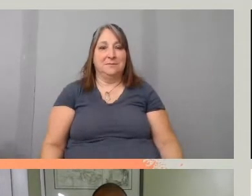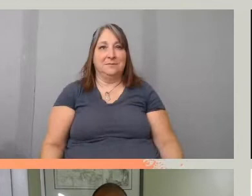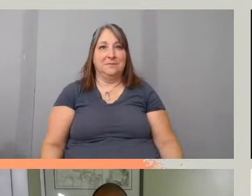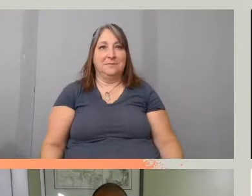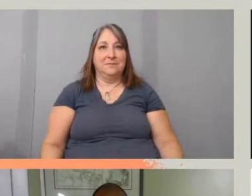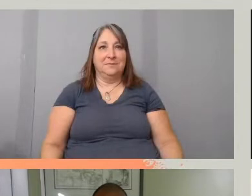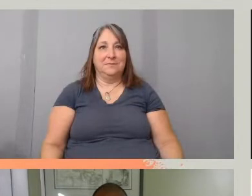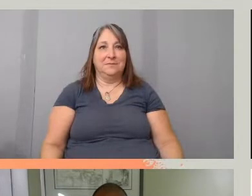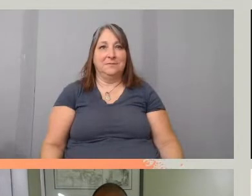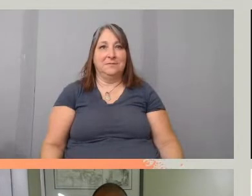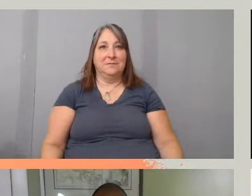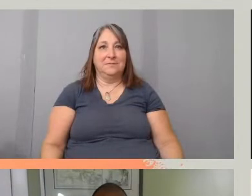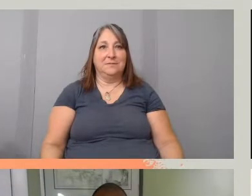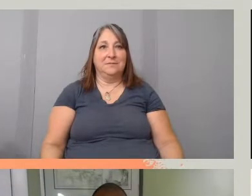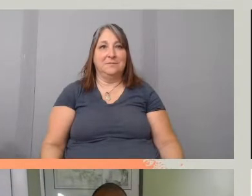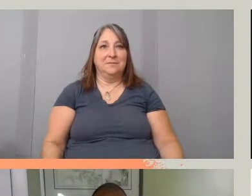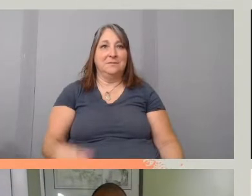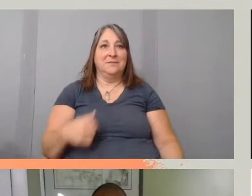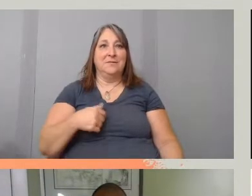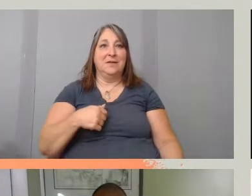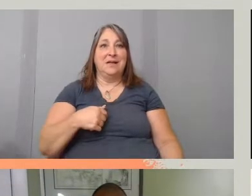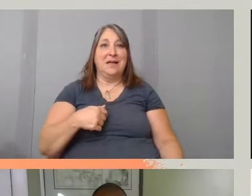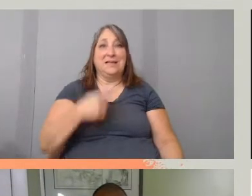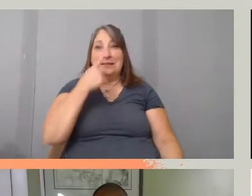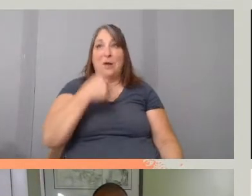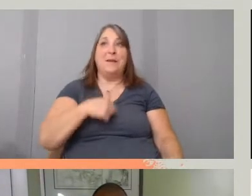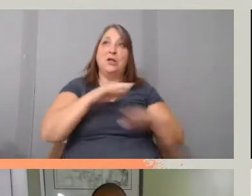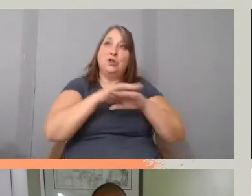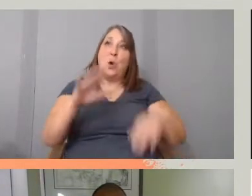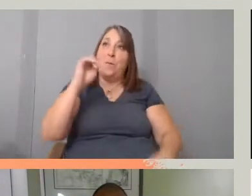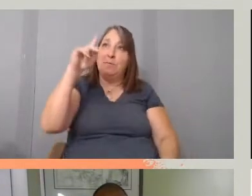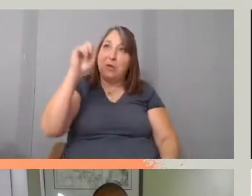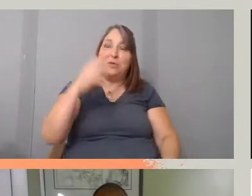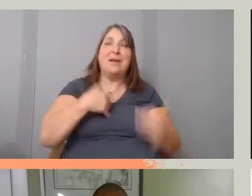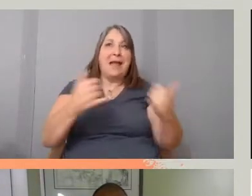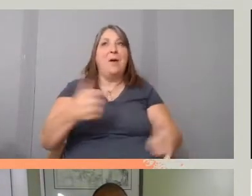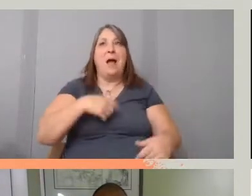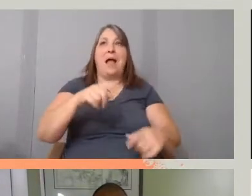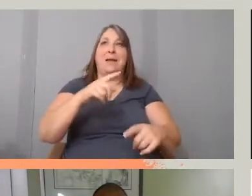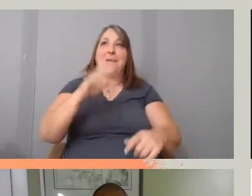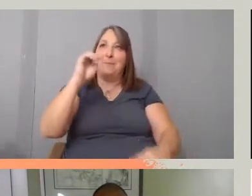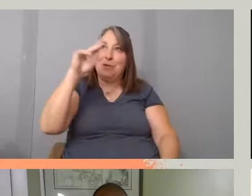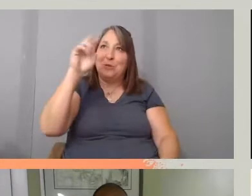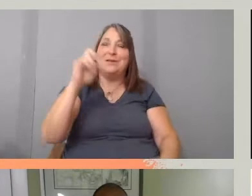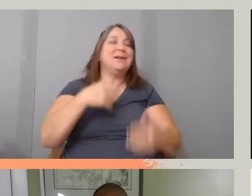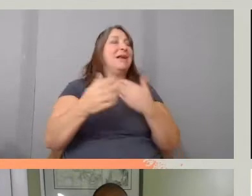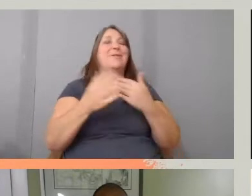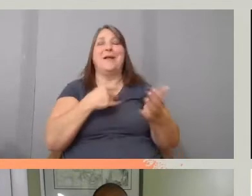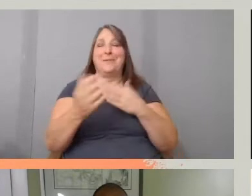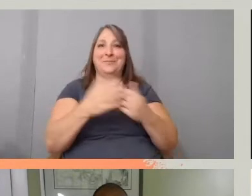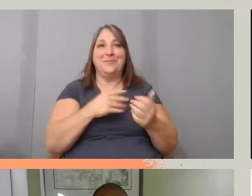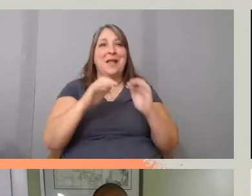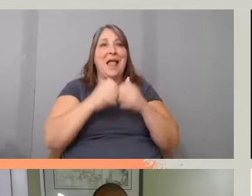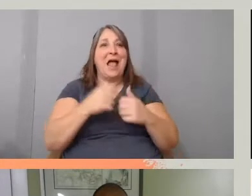I was asked to not meet by Mike early on and here I was, anyway. (Juli chuckling) How do you all feel like that has influenced